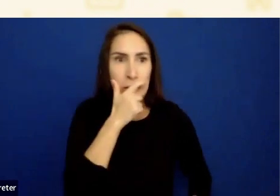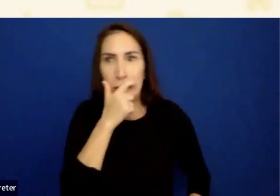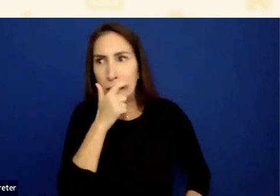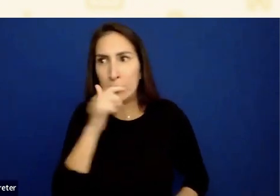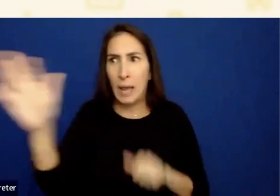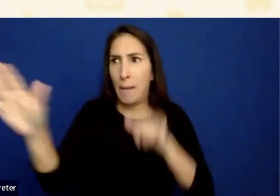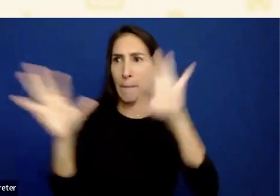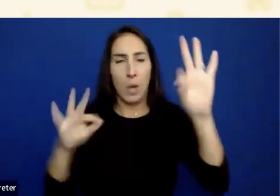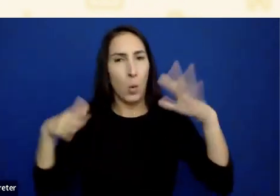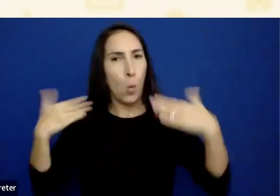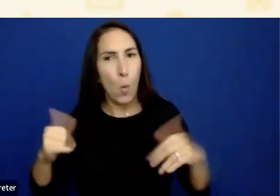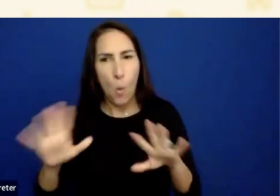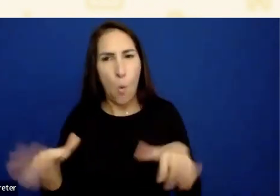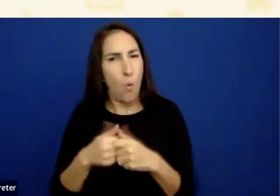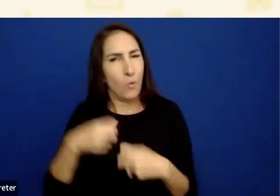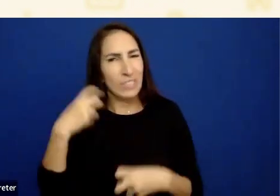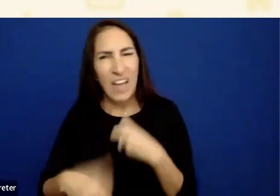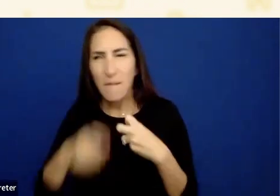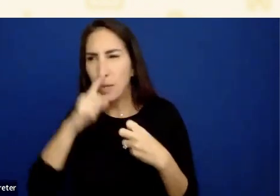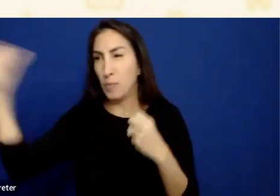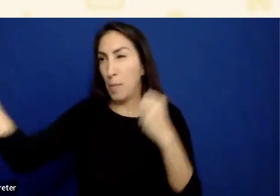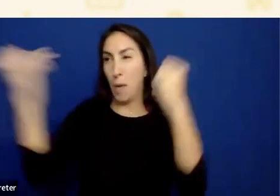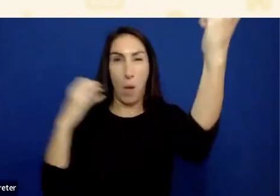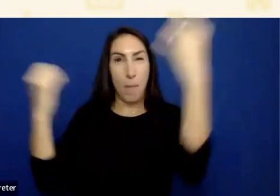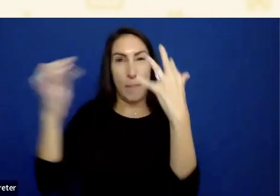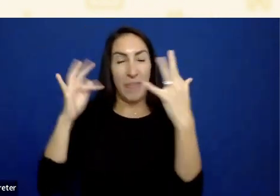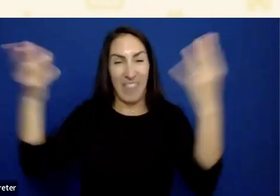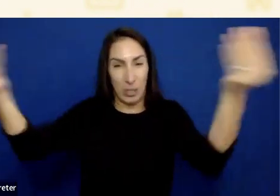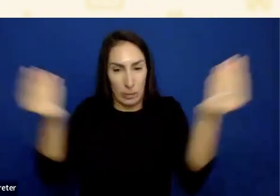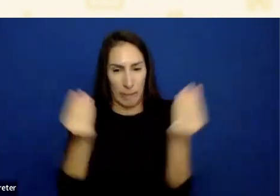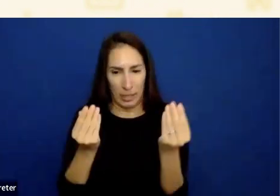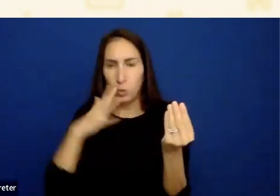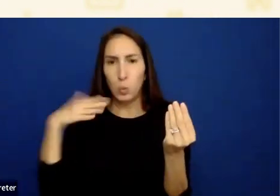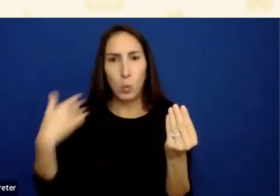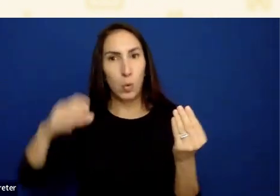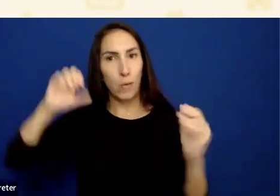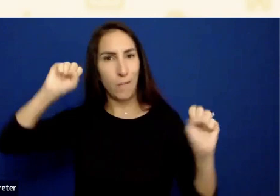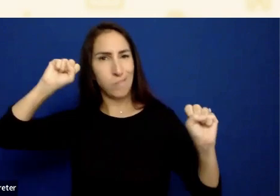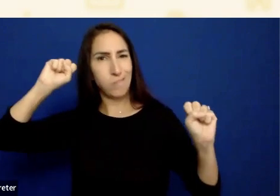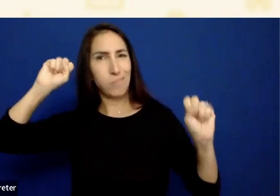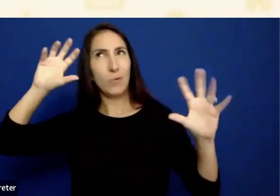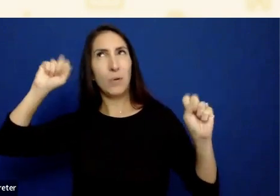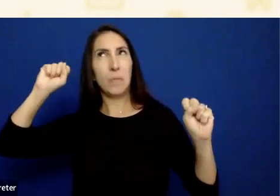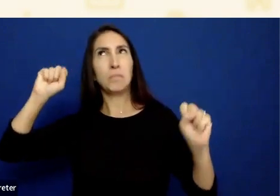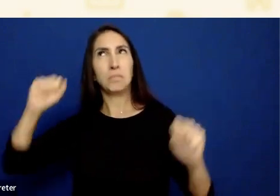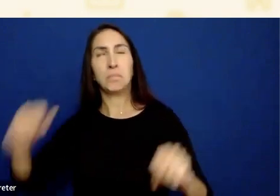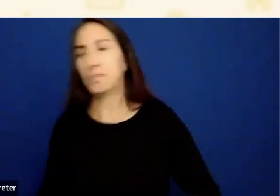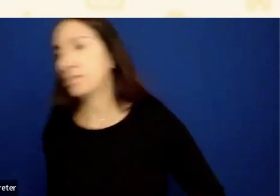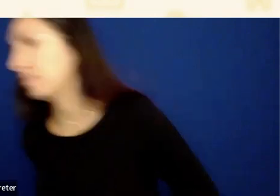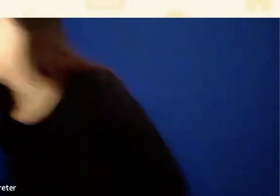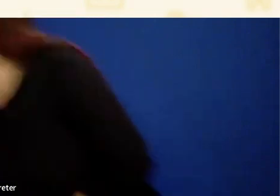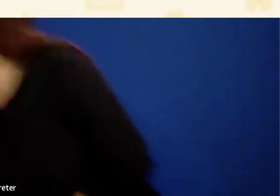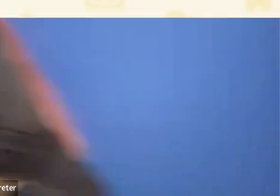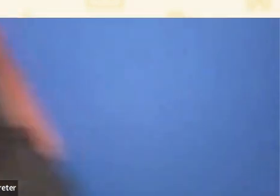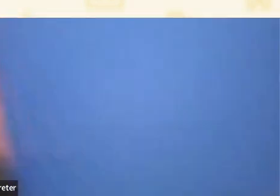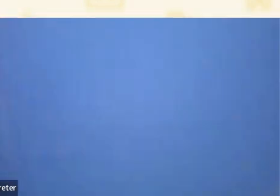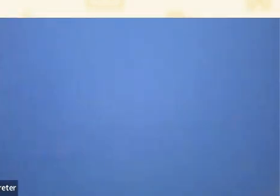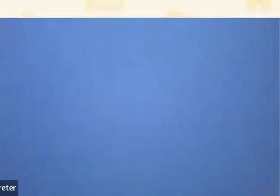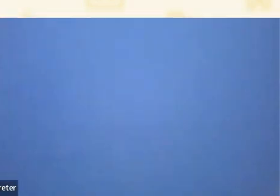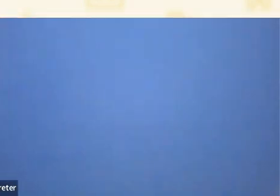Of course, for this first one, we had to make the difficult choice to choose three, and we'll be making that announcement